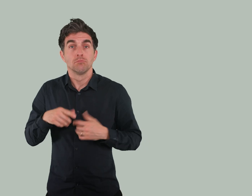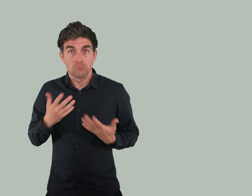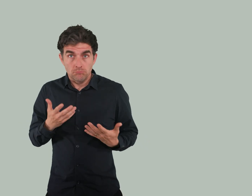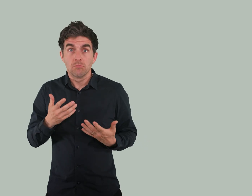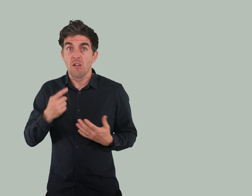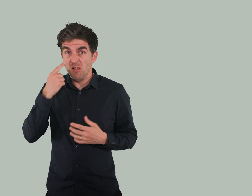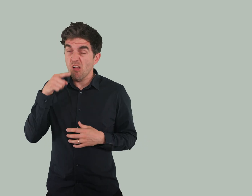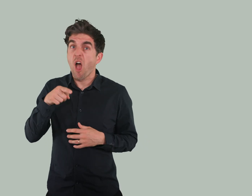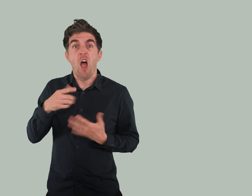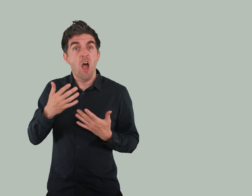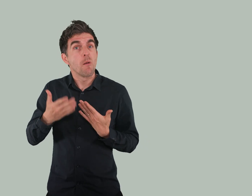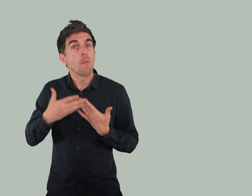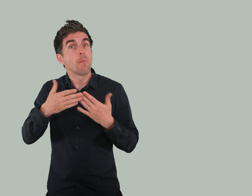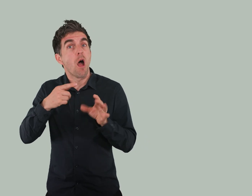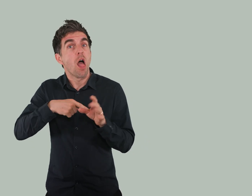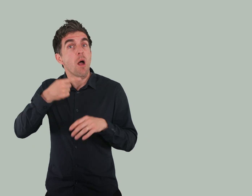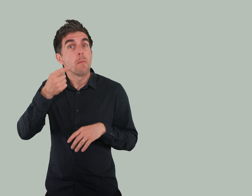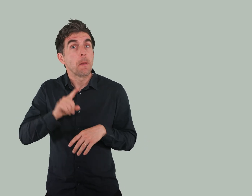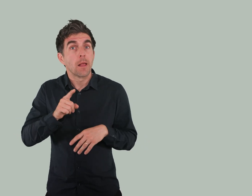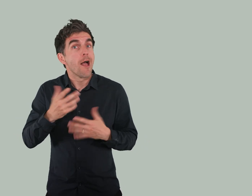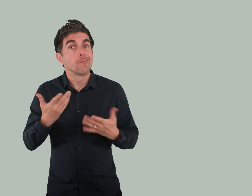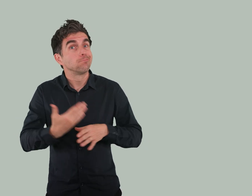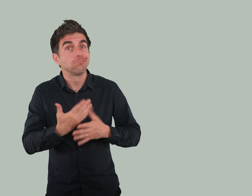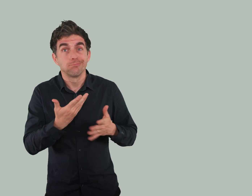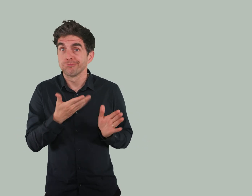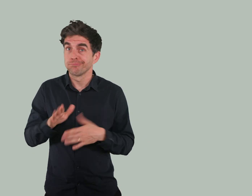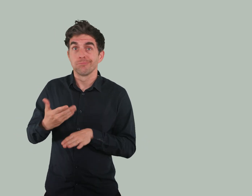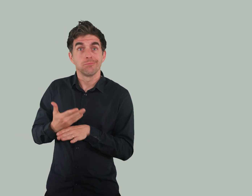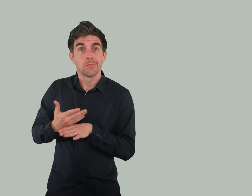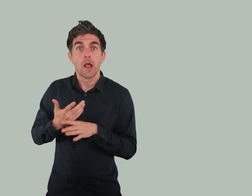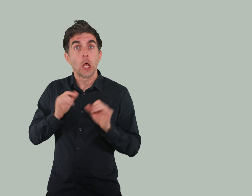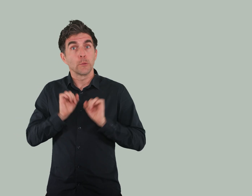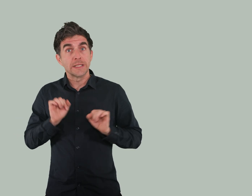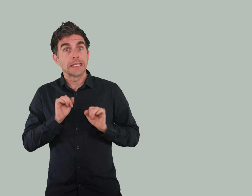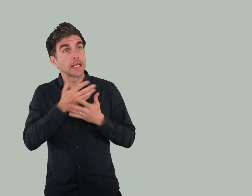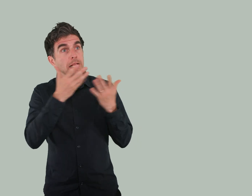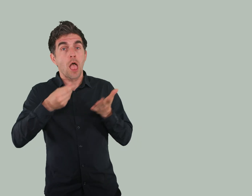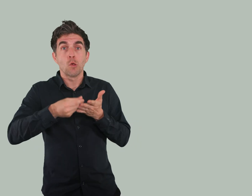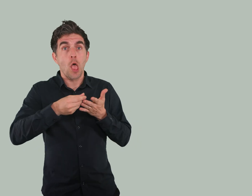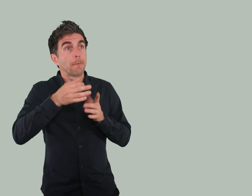This is no longer simply a story of young people moving through unemployment